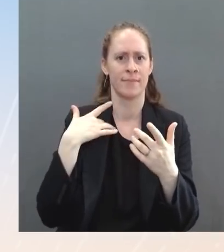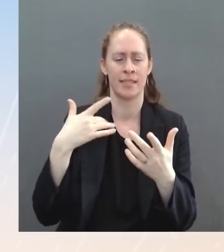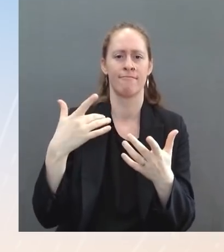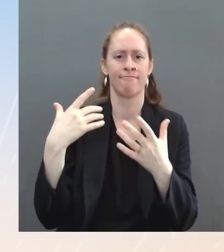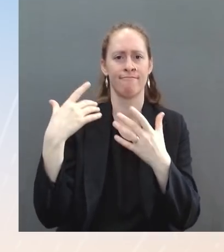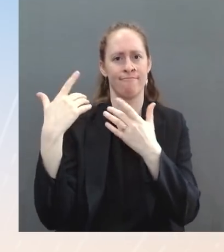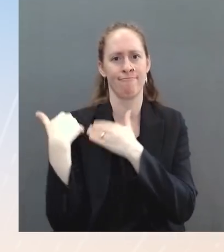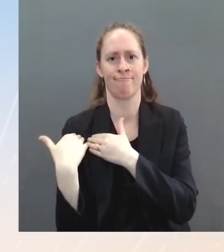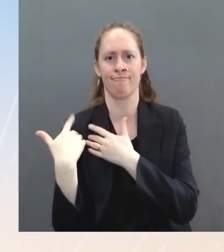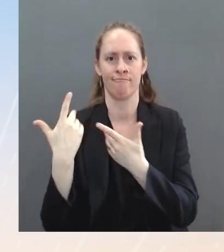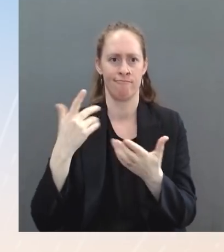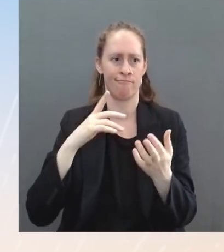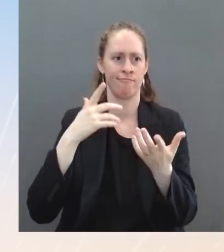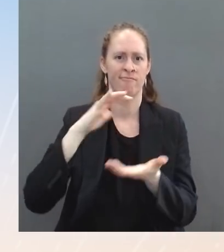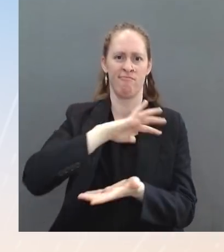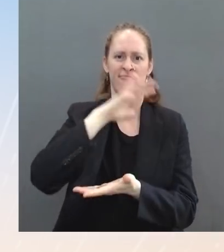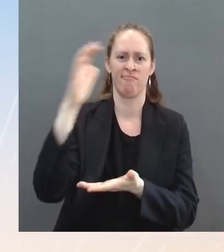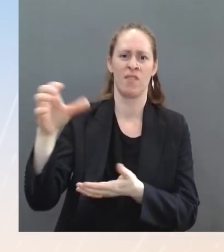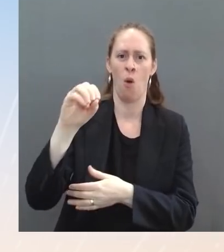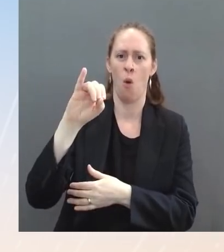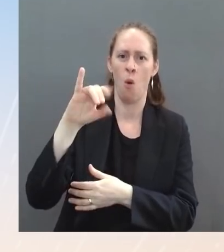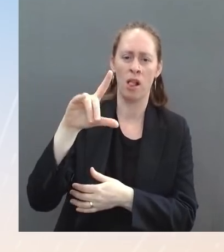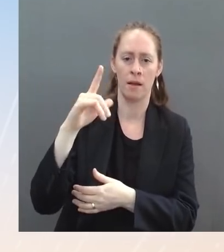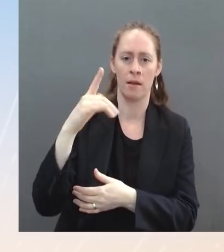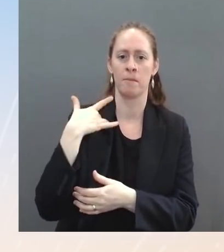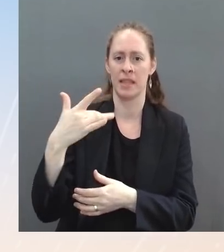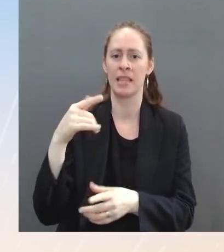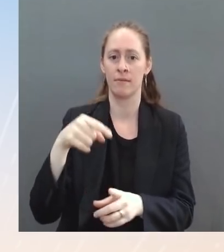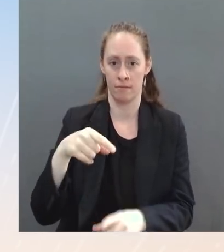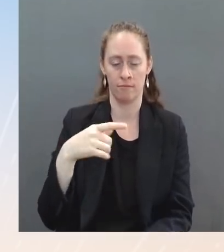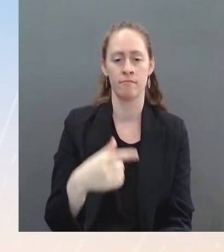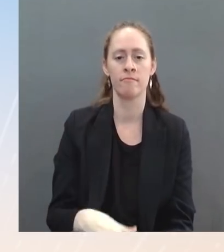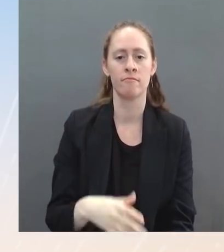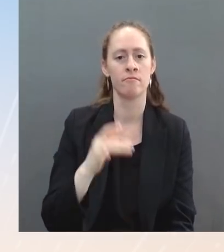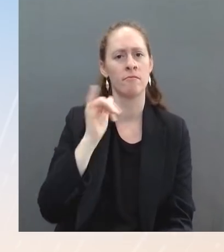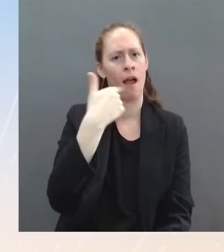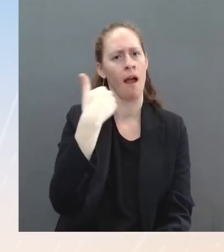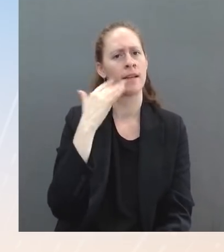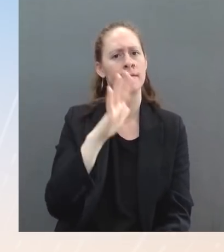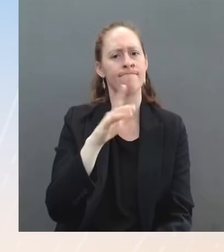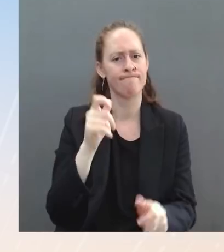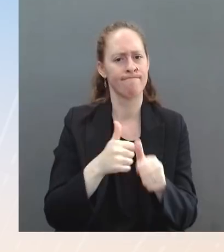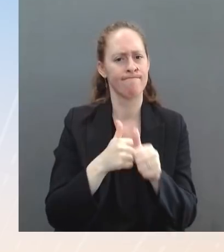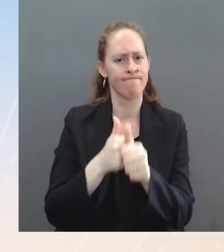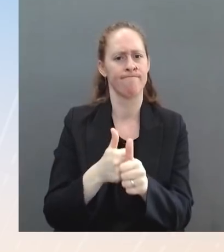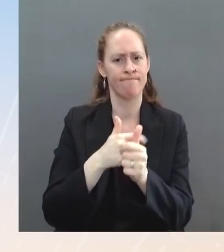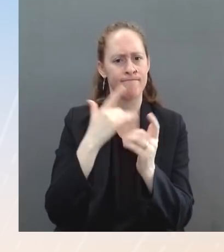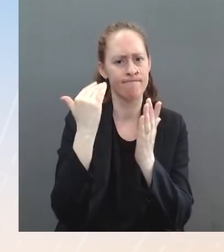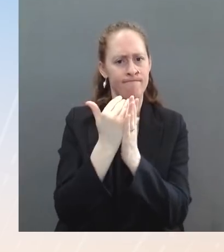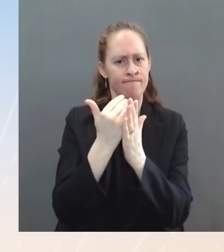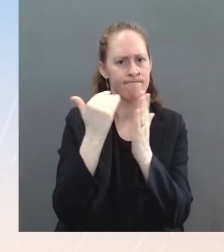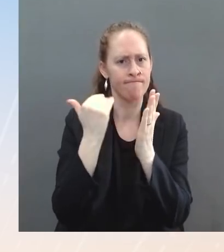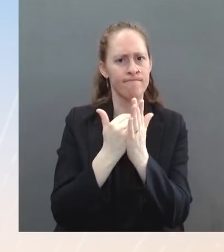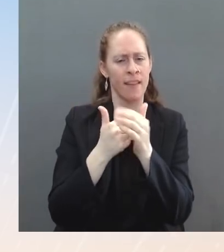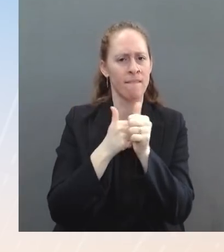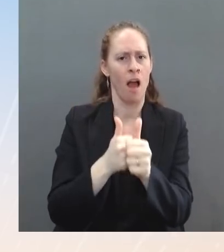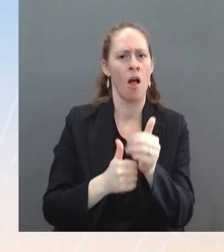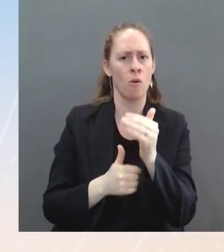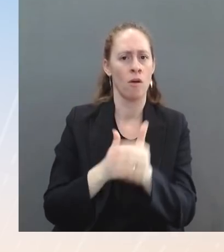that they go into -- and the United States is a member of the IEA -- is to bring forward a proposal for a collective release.